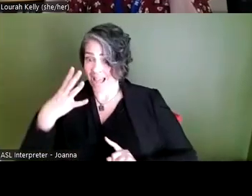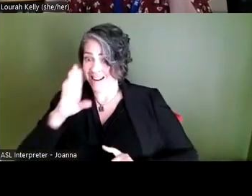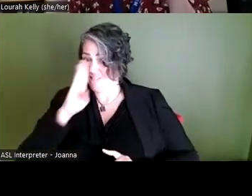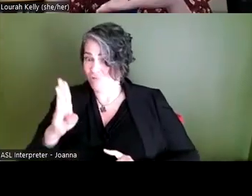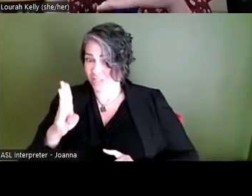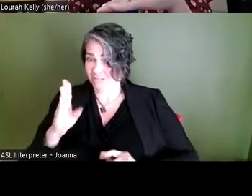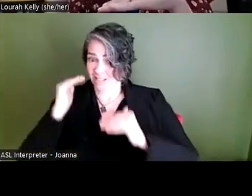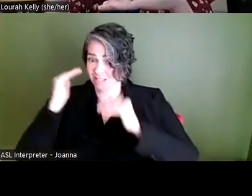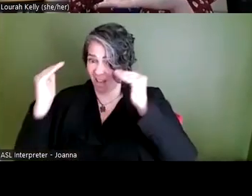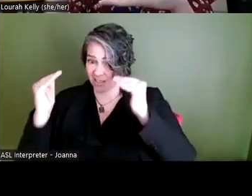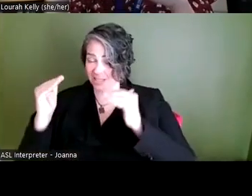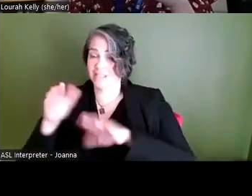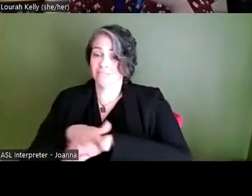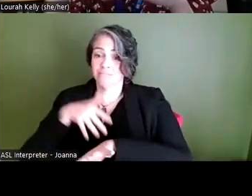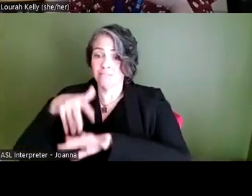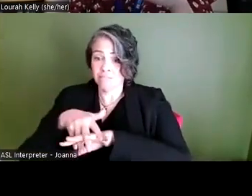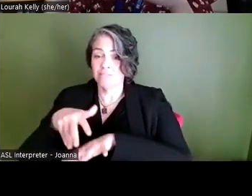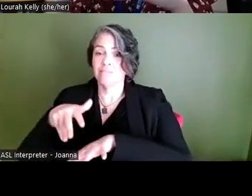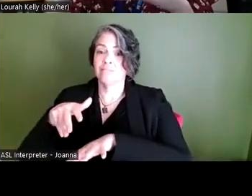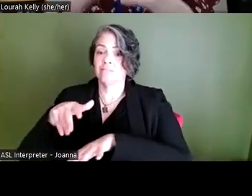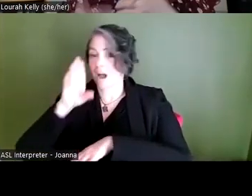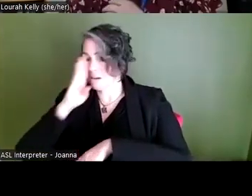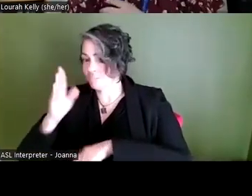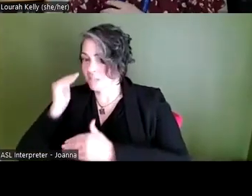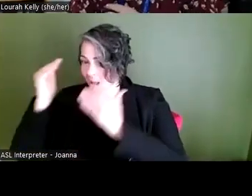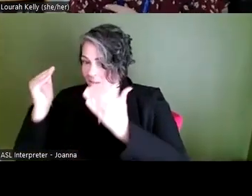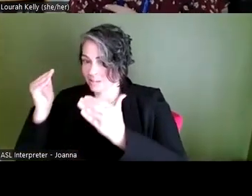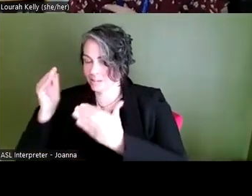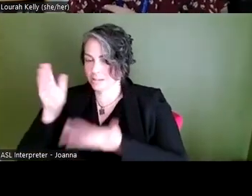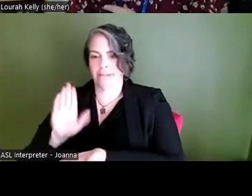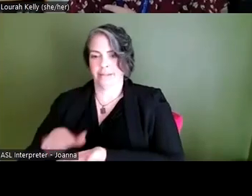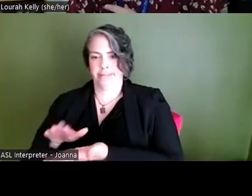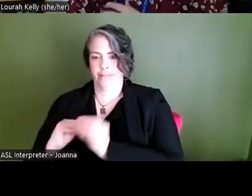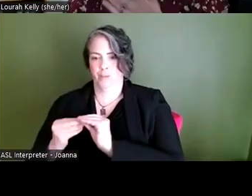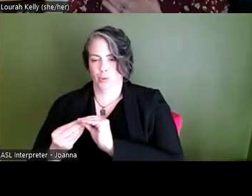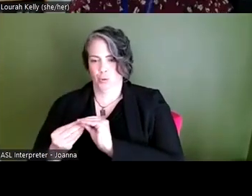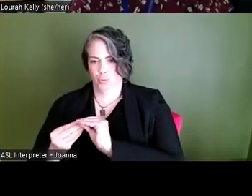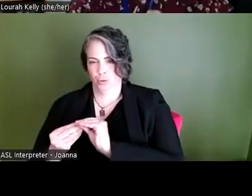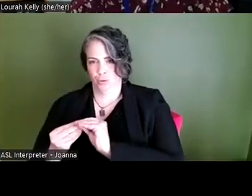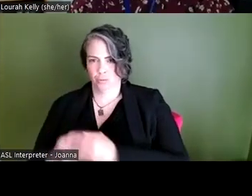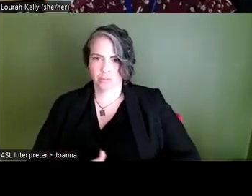And then native heterosexual adults have the lowest odds. So again, there's that protective